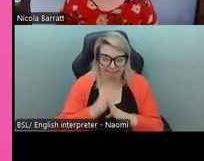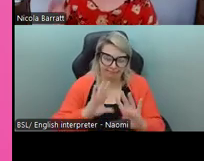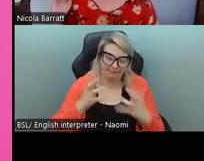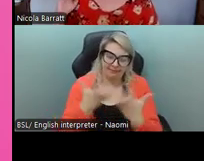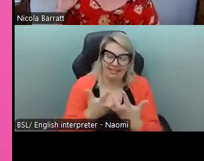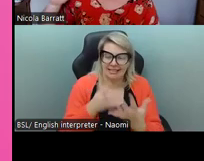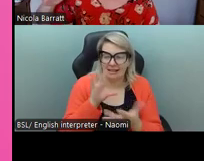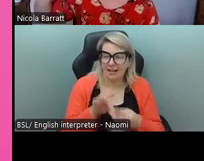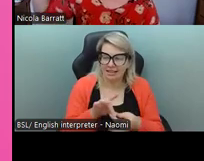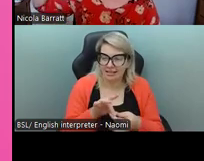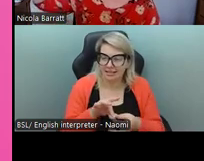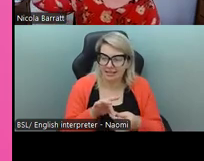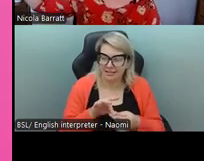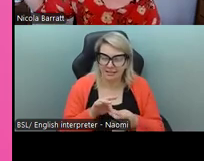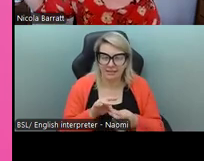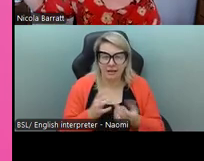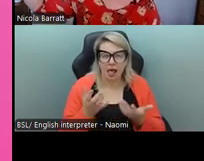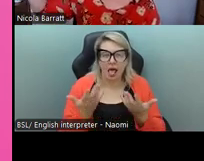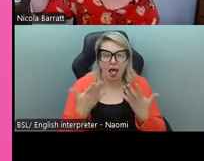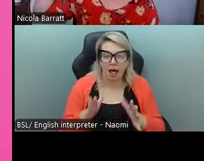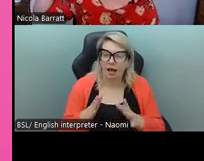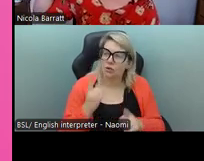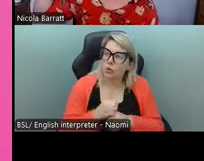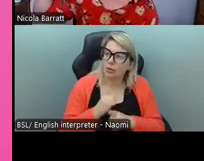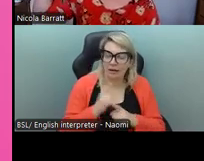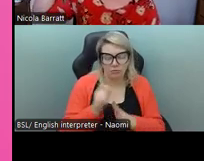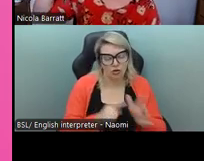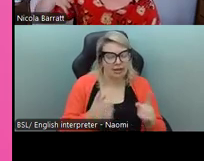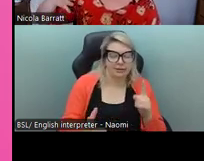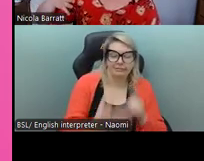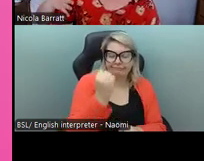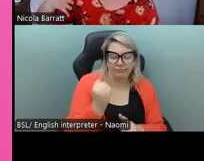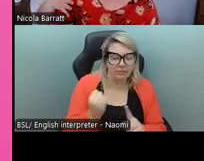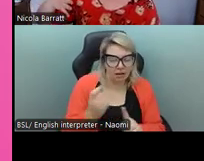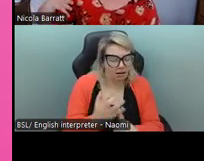Rather than just celebrating end goals and successes, show the process.